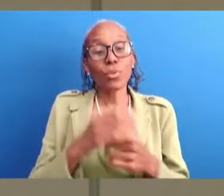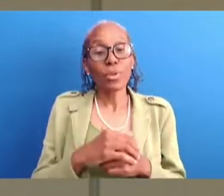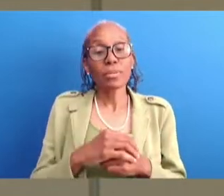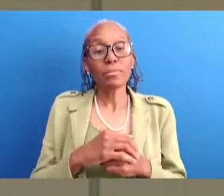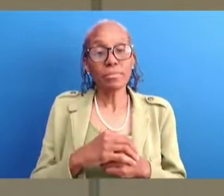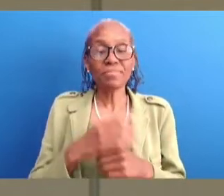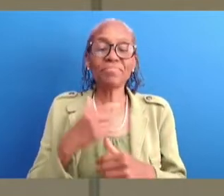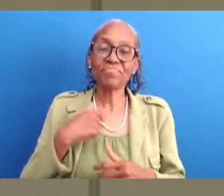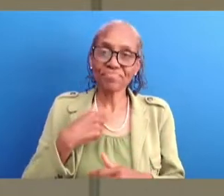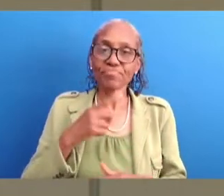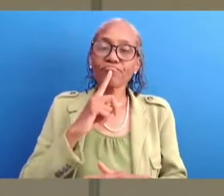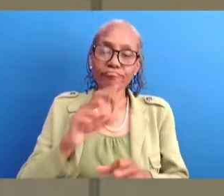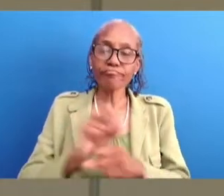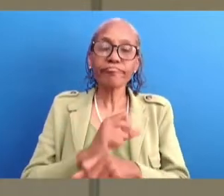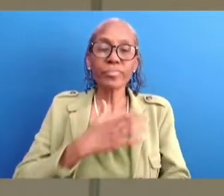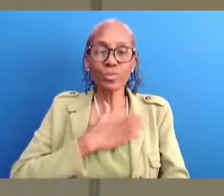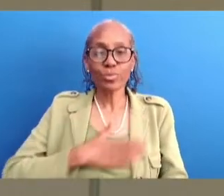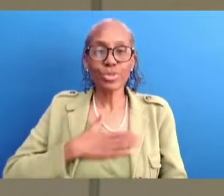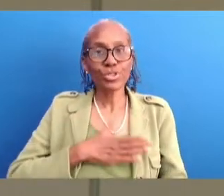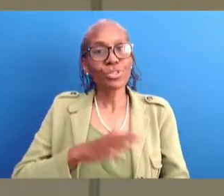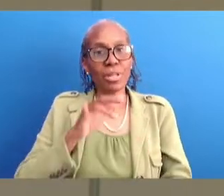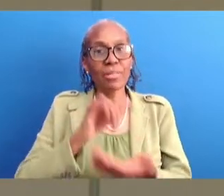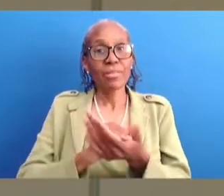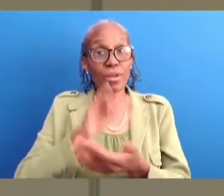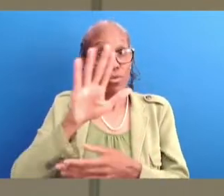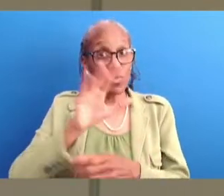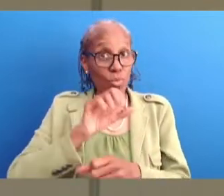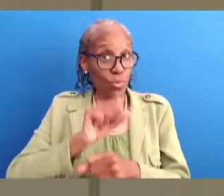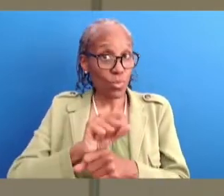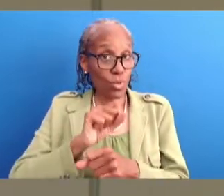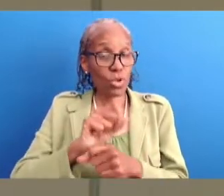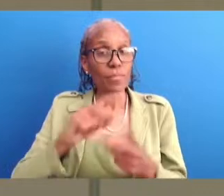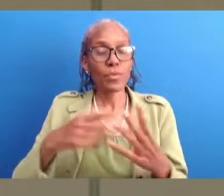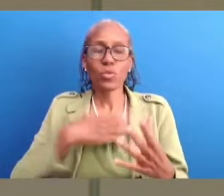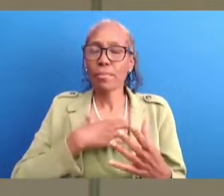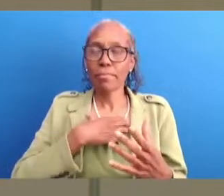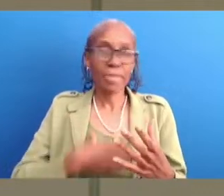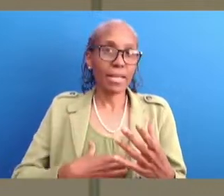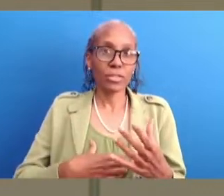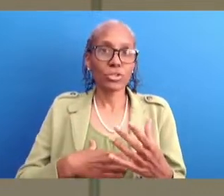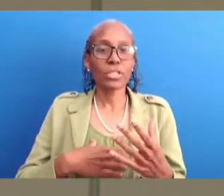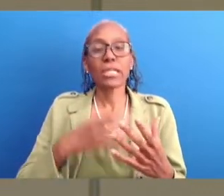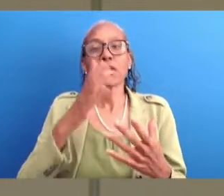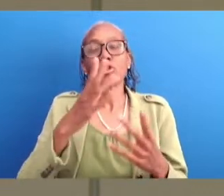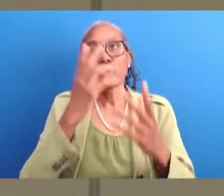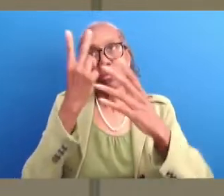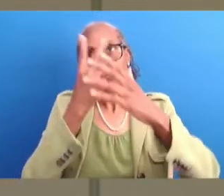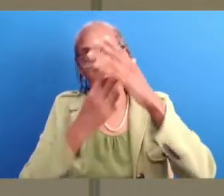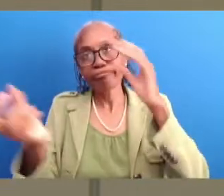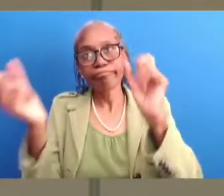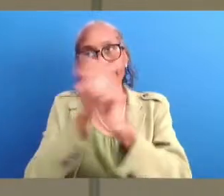SAYING THANK YOU.